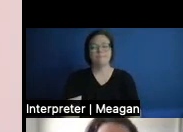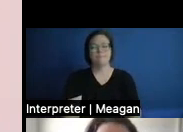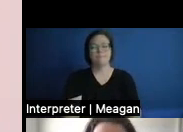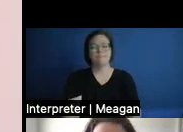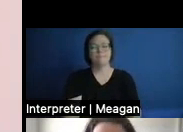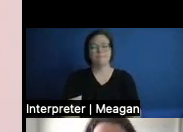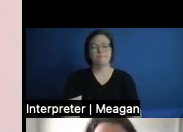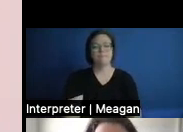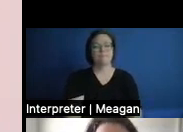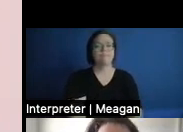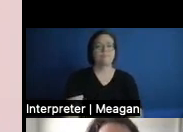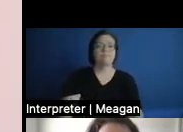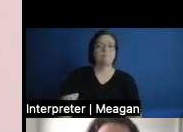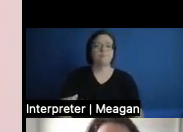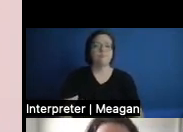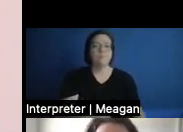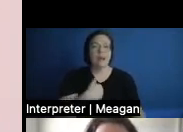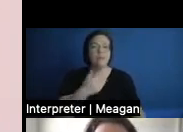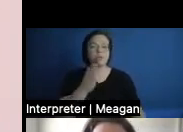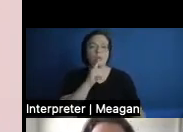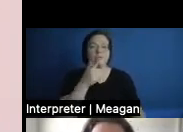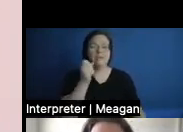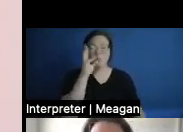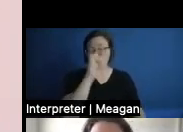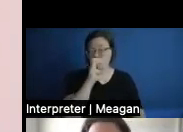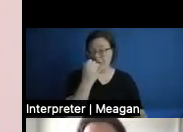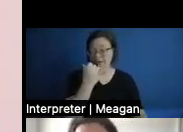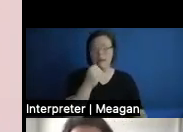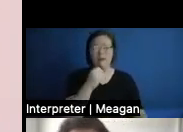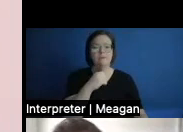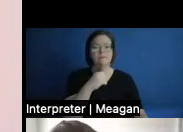I'll share one really quick. It's really weird right now, but I was just kind of trying to